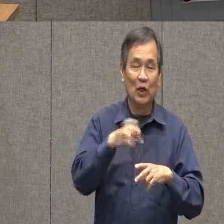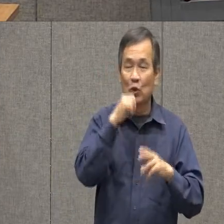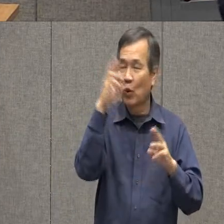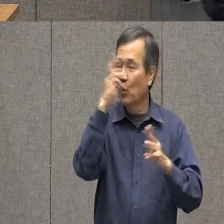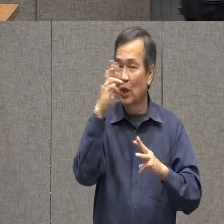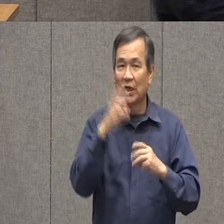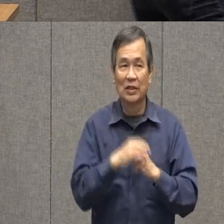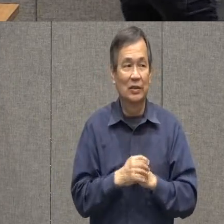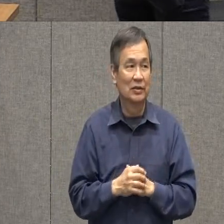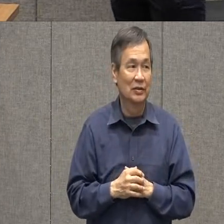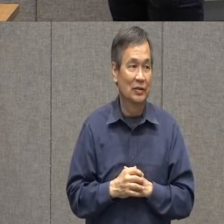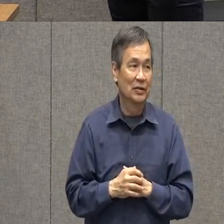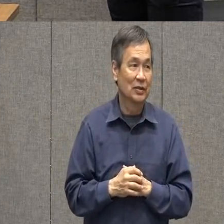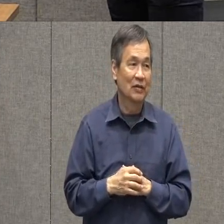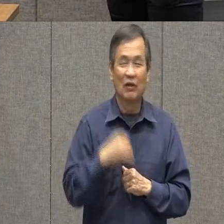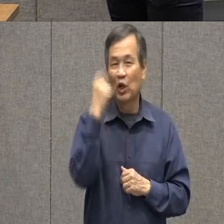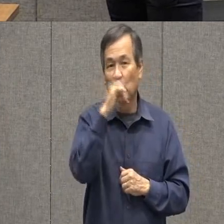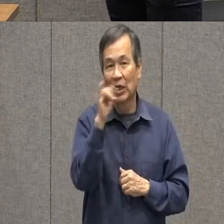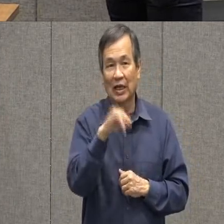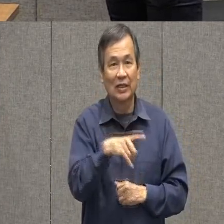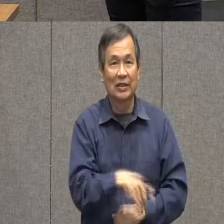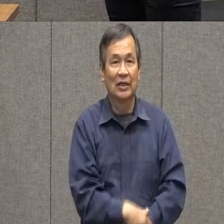If your first person looks like this.